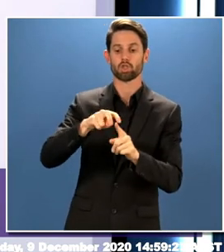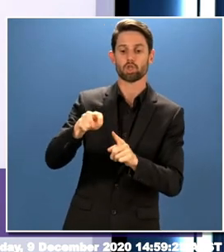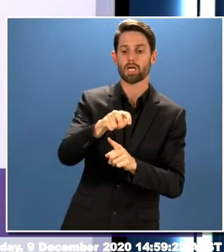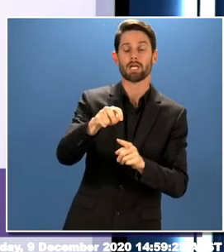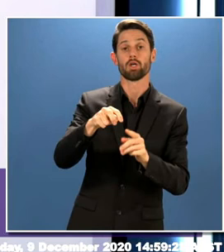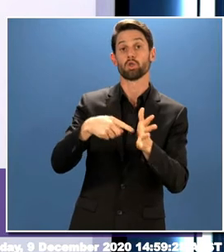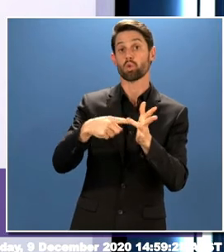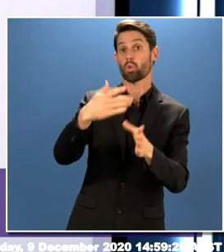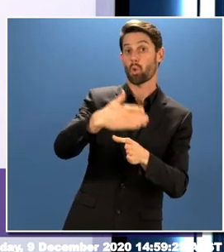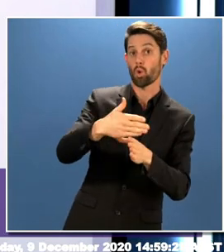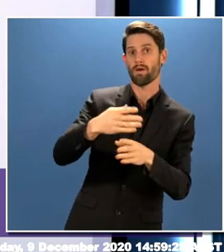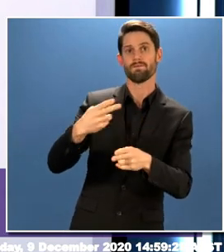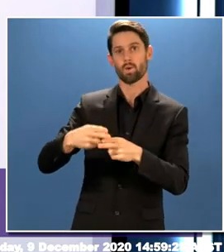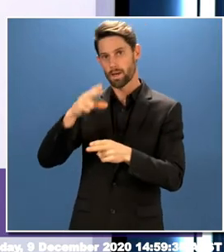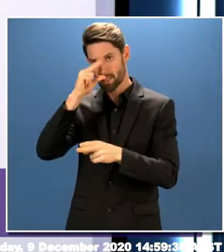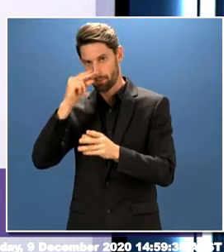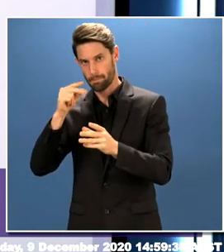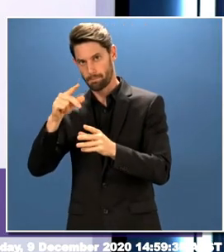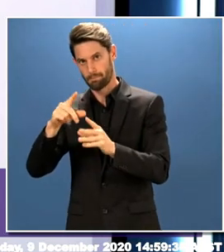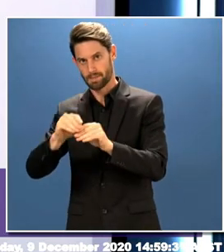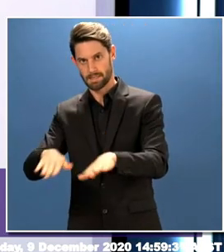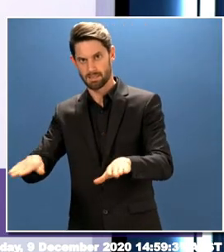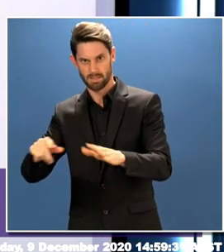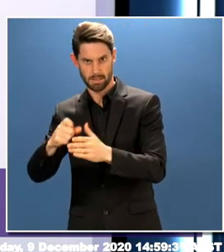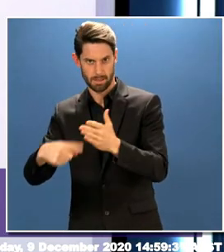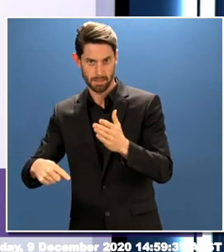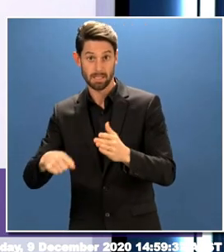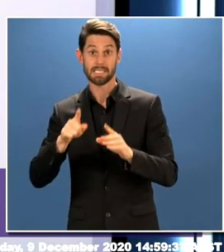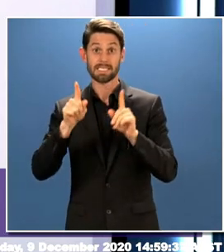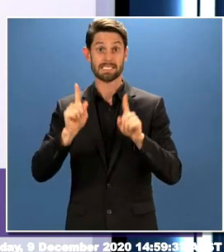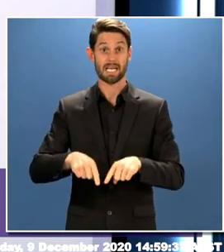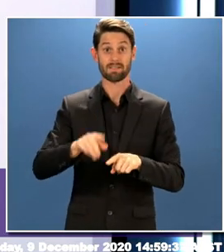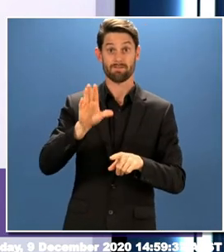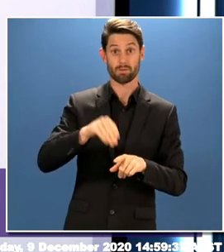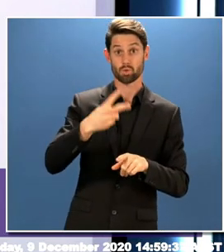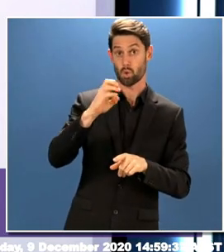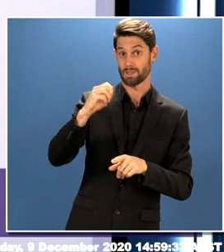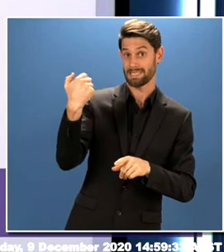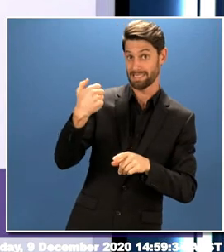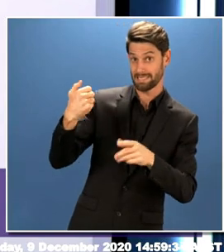That's work that started in 2016 and has continued through to the present time. Yes, that's correct.